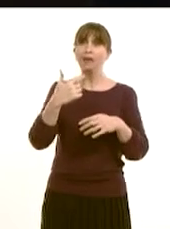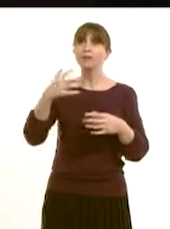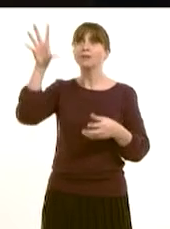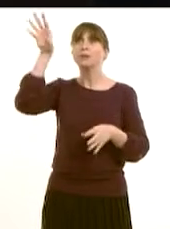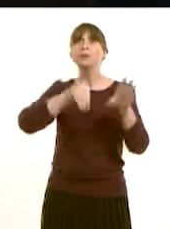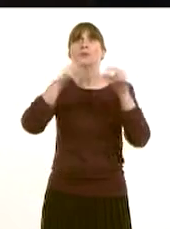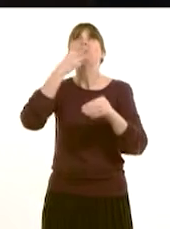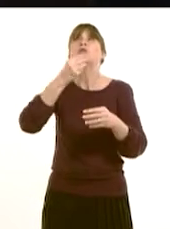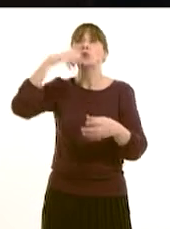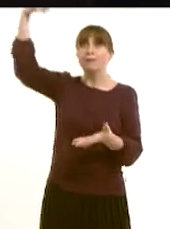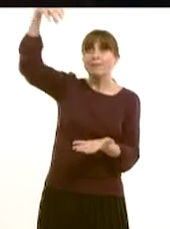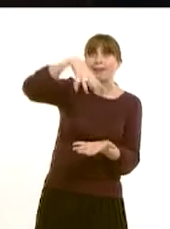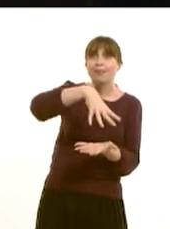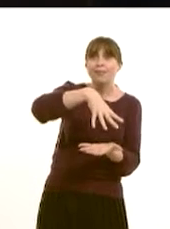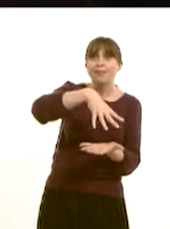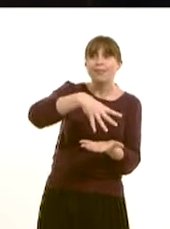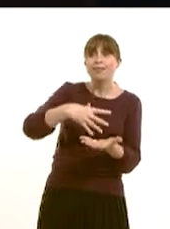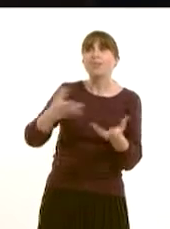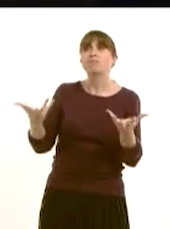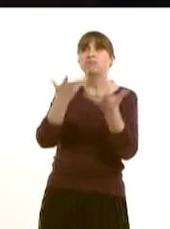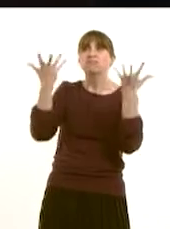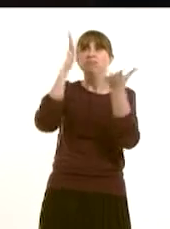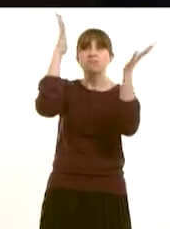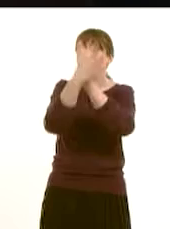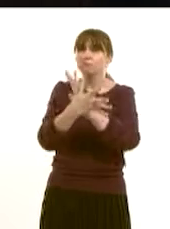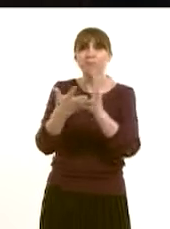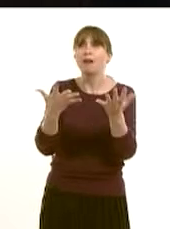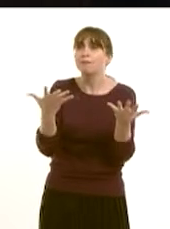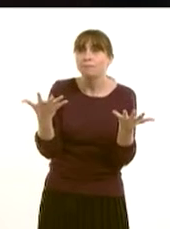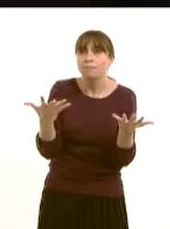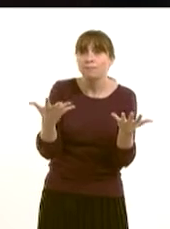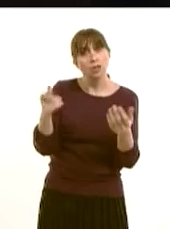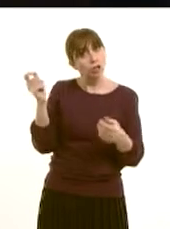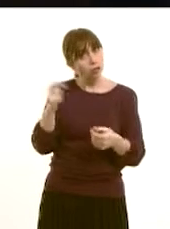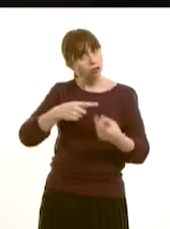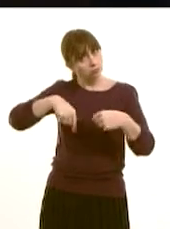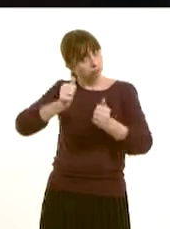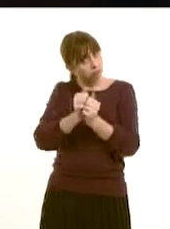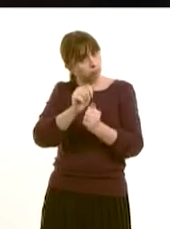and local authorities, working in partnership. First Minister, do you agree with me that we should work towards a greater roll-out